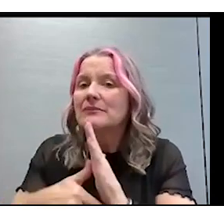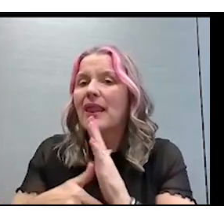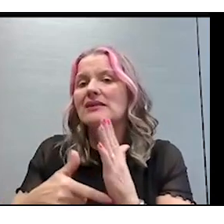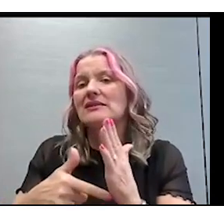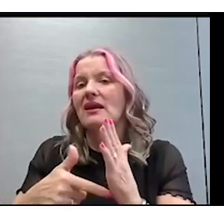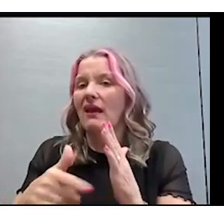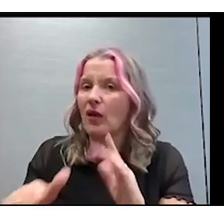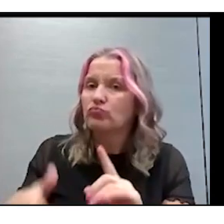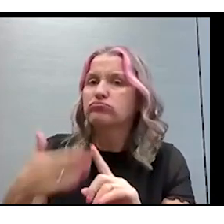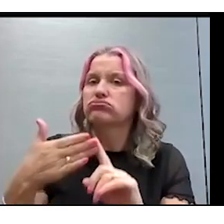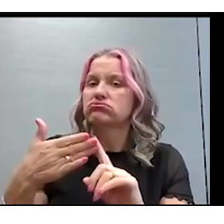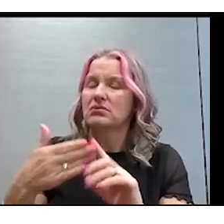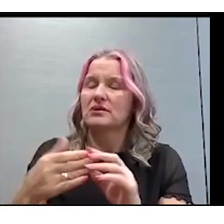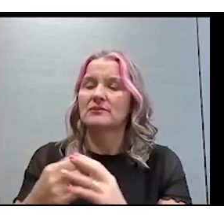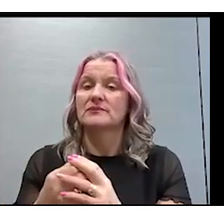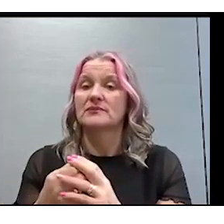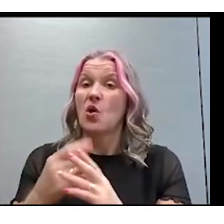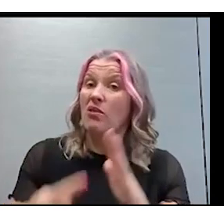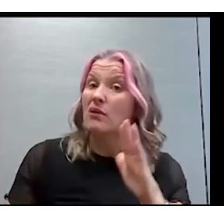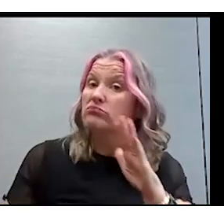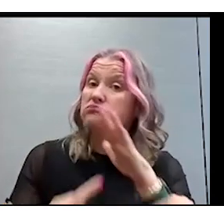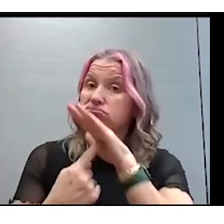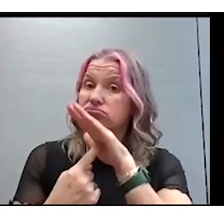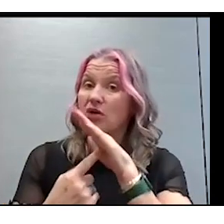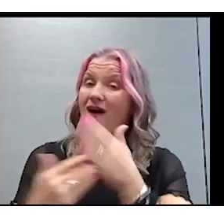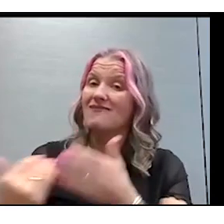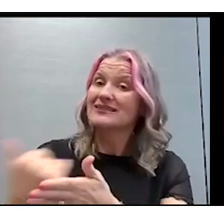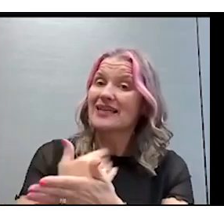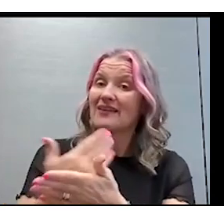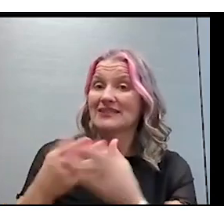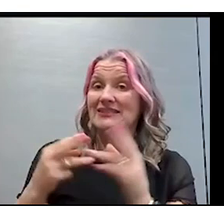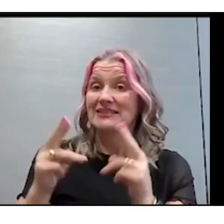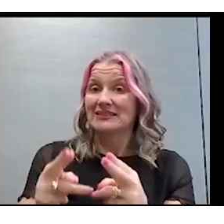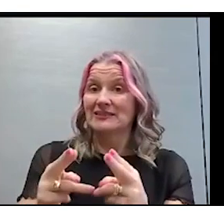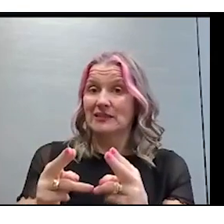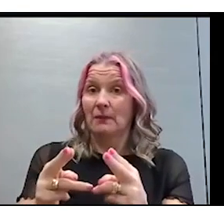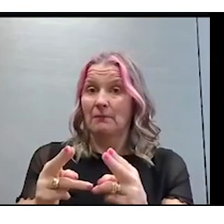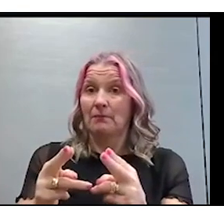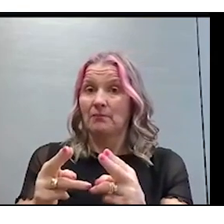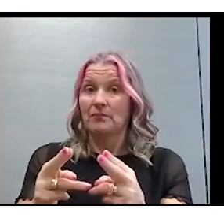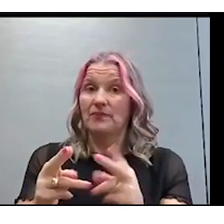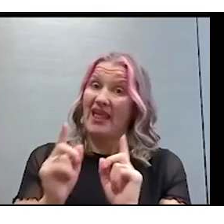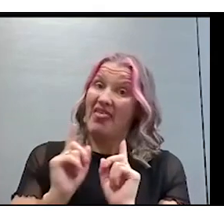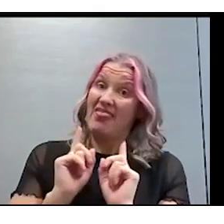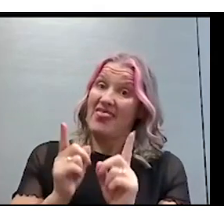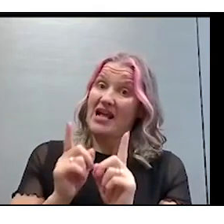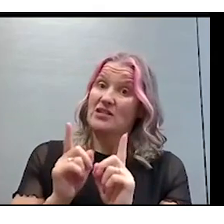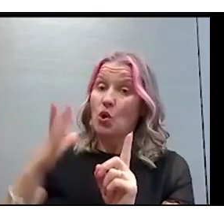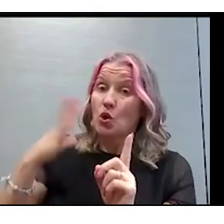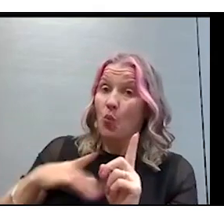So the core of a safety system message is this is what you wanted to do,